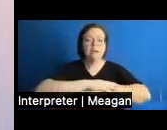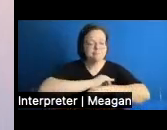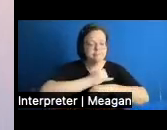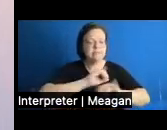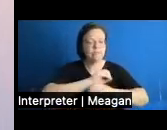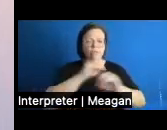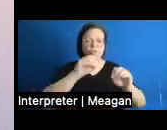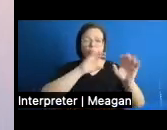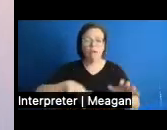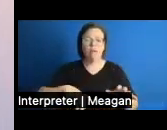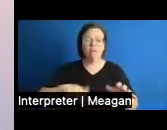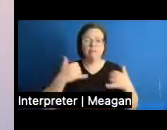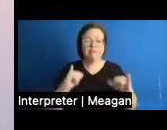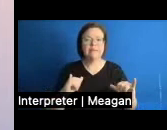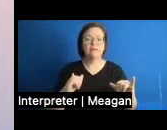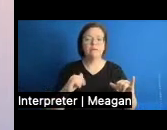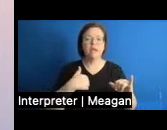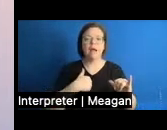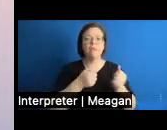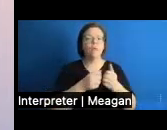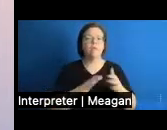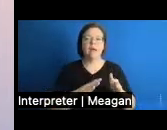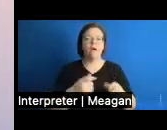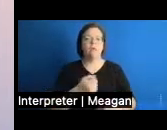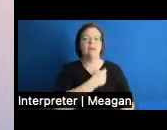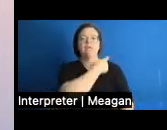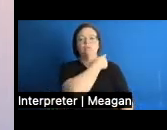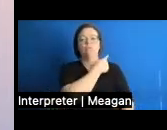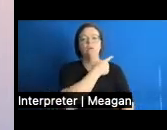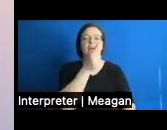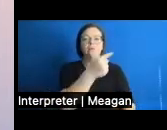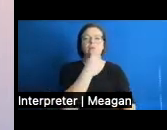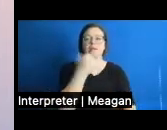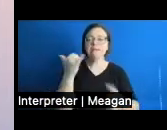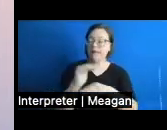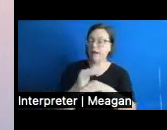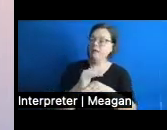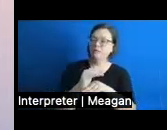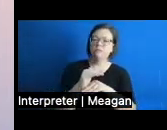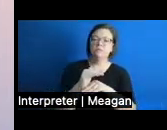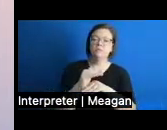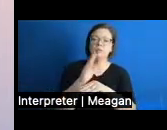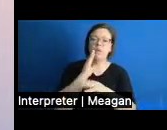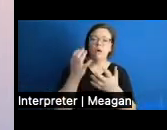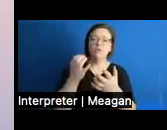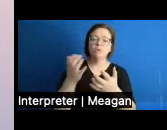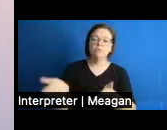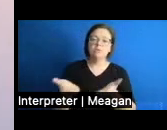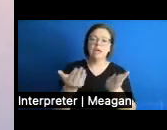rain still, I am without exit wound & he will say Tonight, I want to take you how the police do,